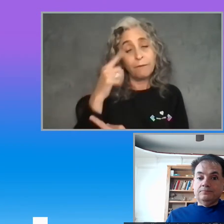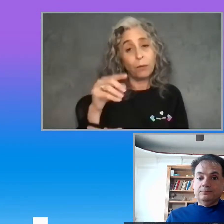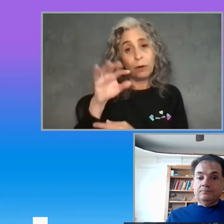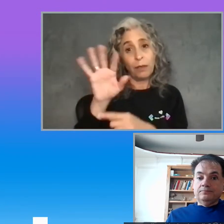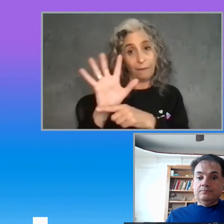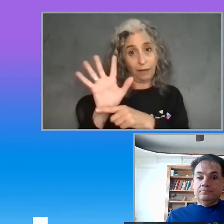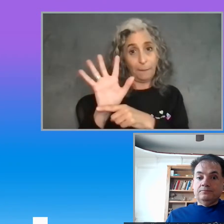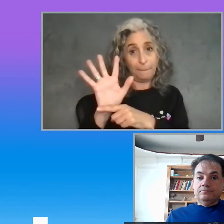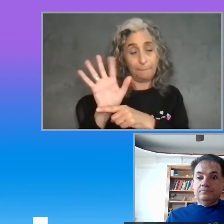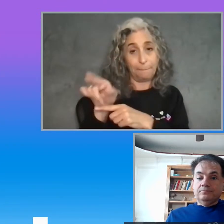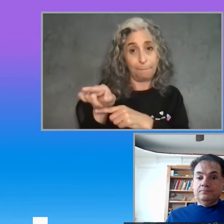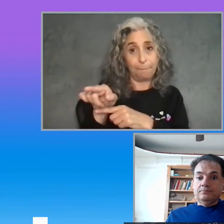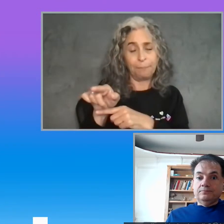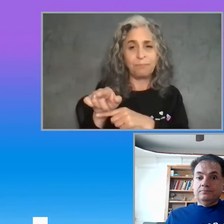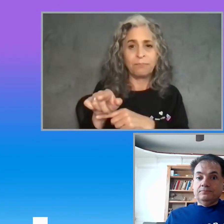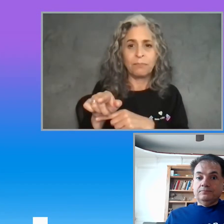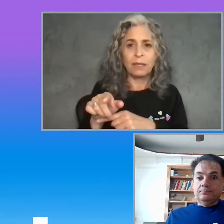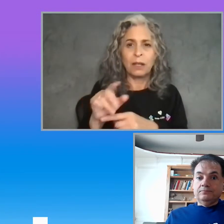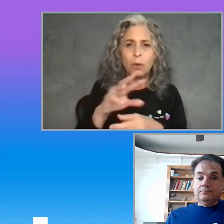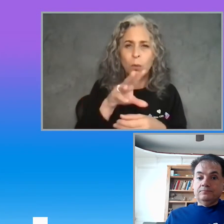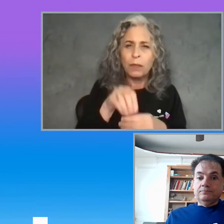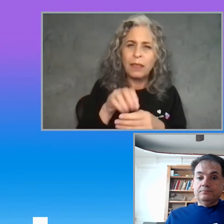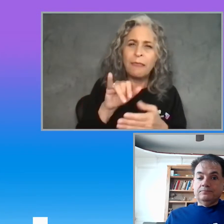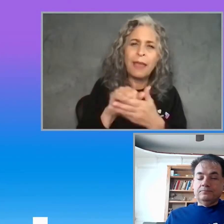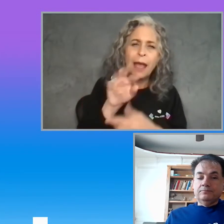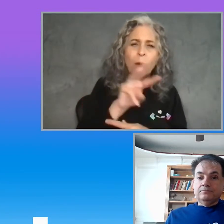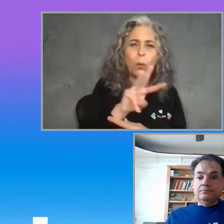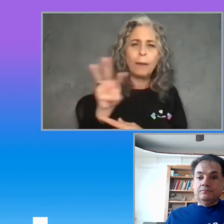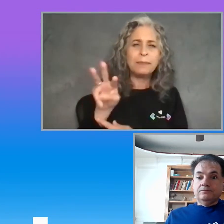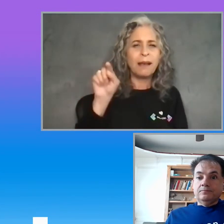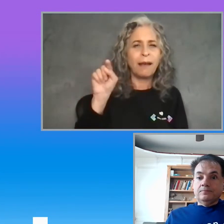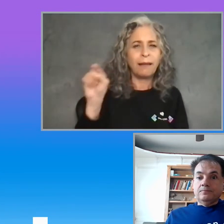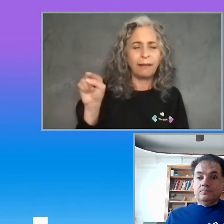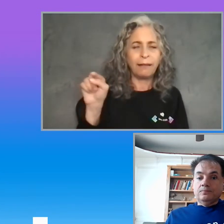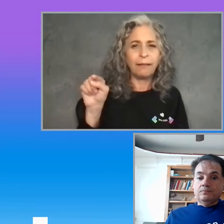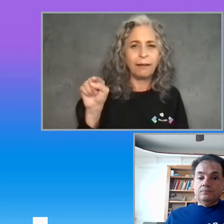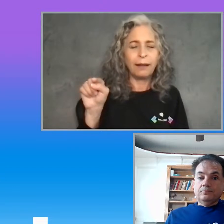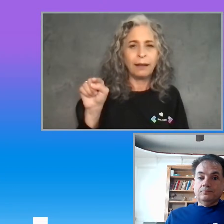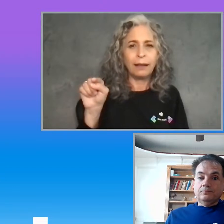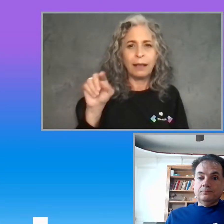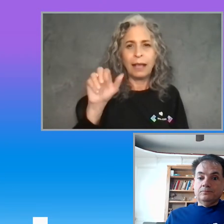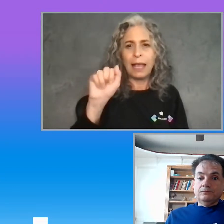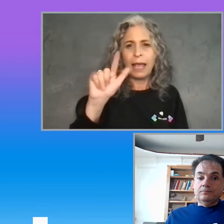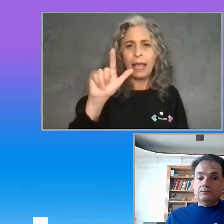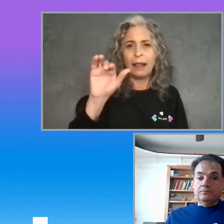for the film and, and within